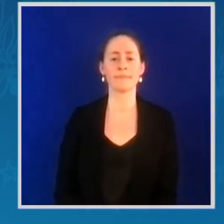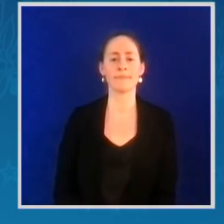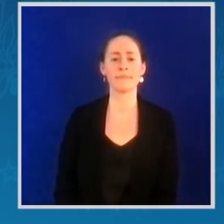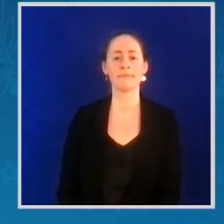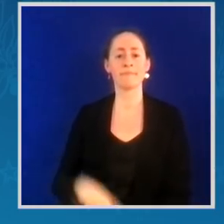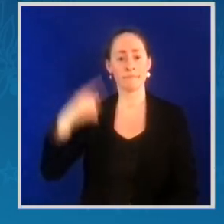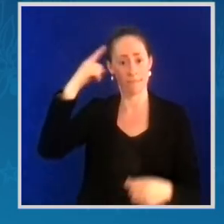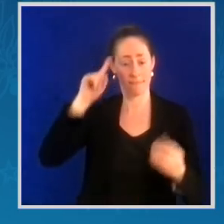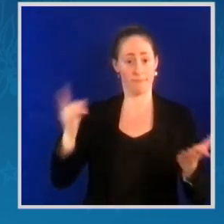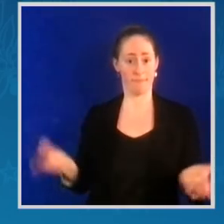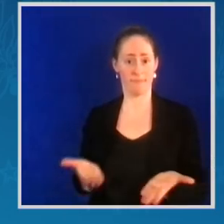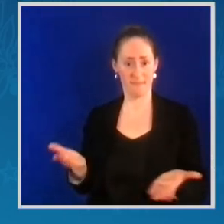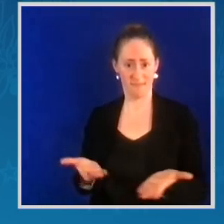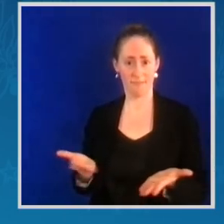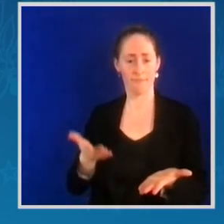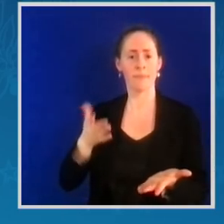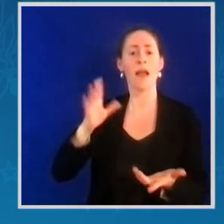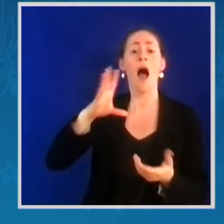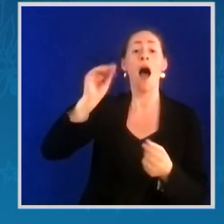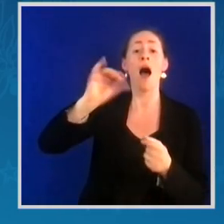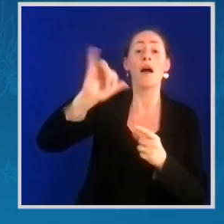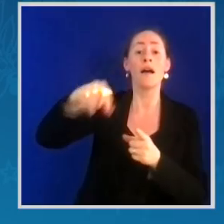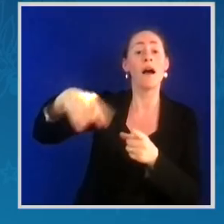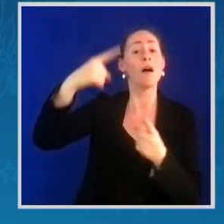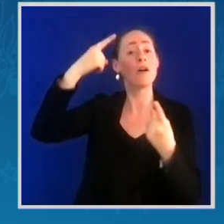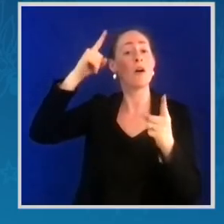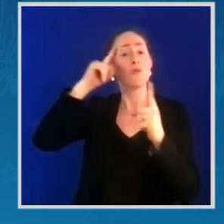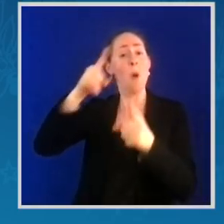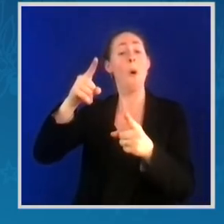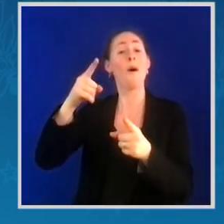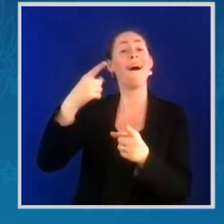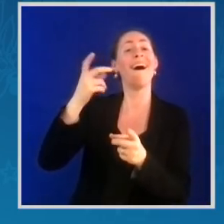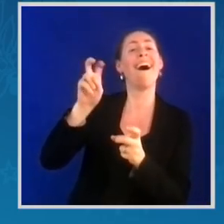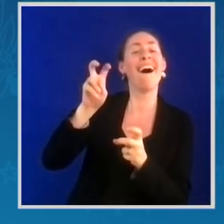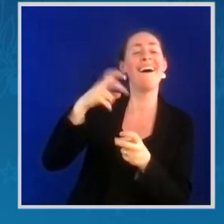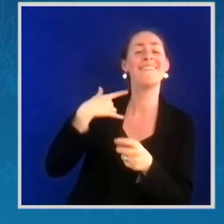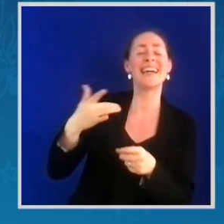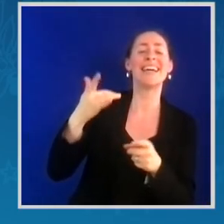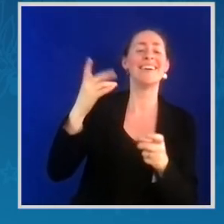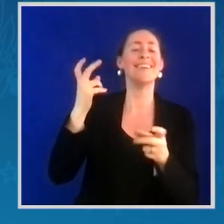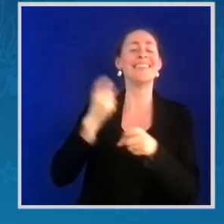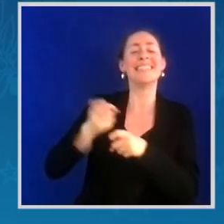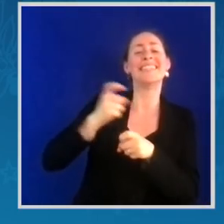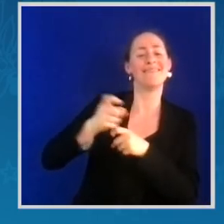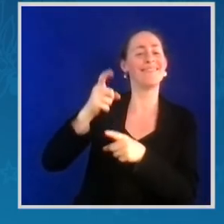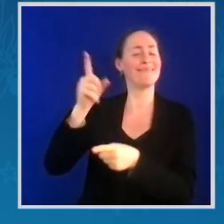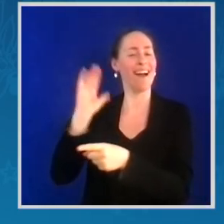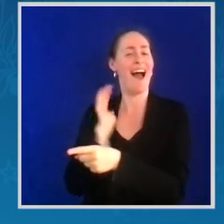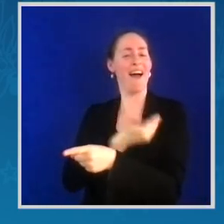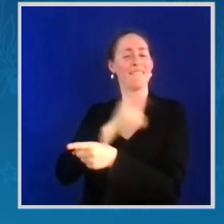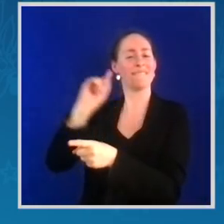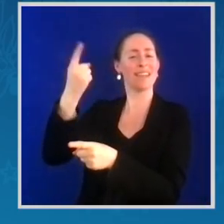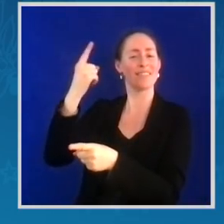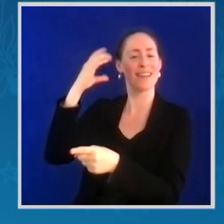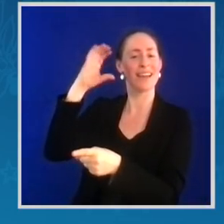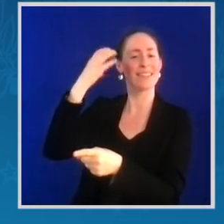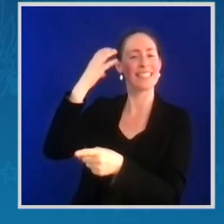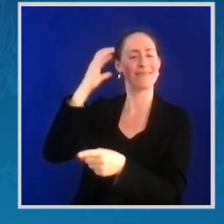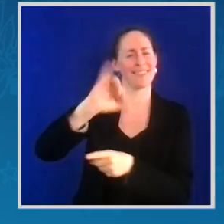our Canadians are also our first cousin, how we can work together with the resources that we collectively have in this region